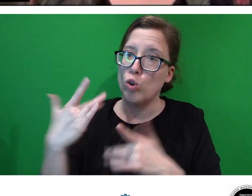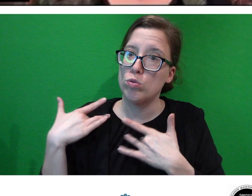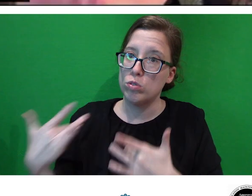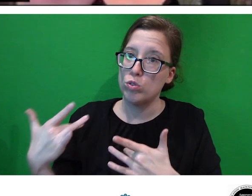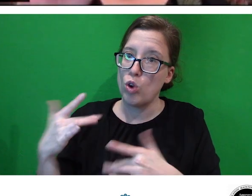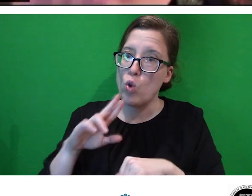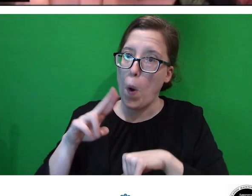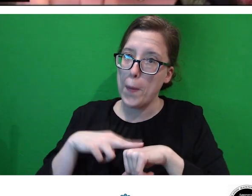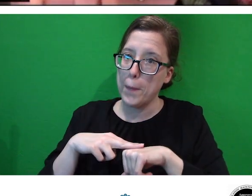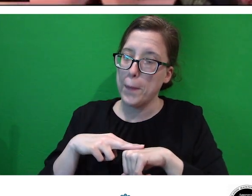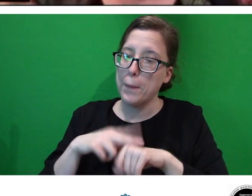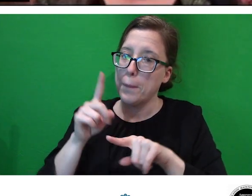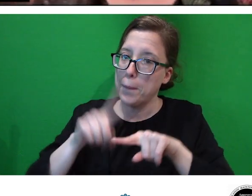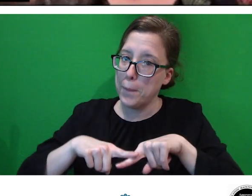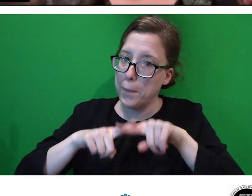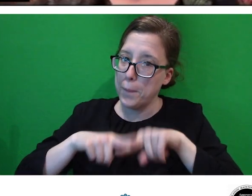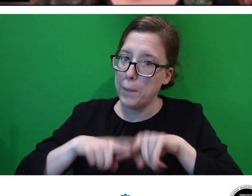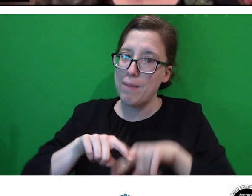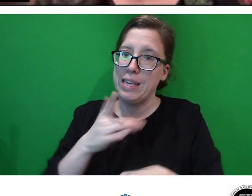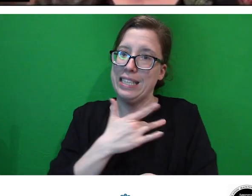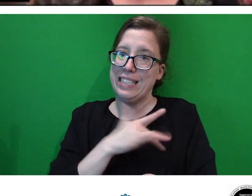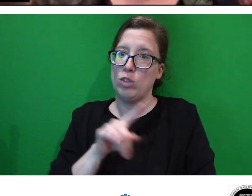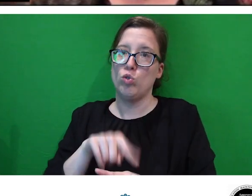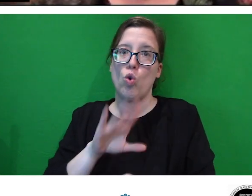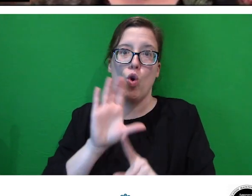with the caution that touch is